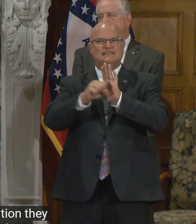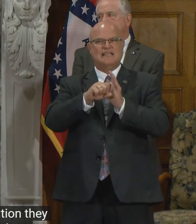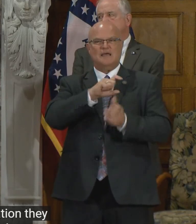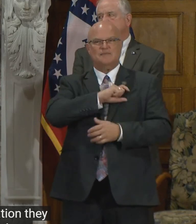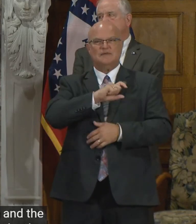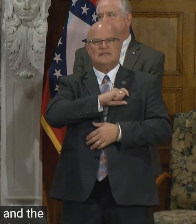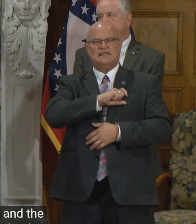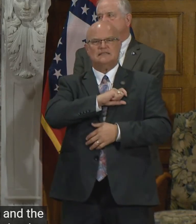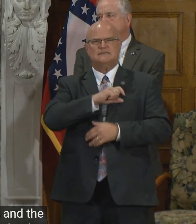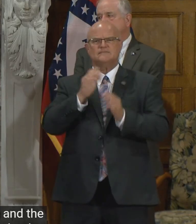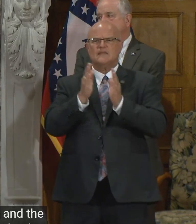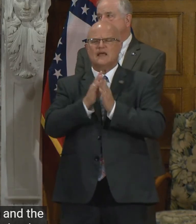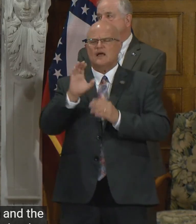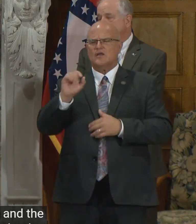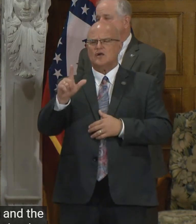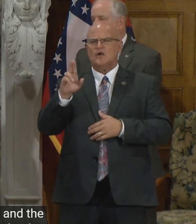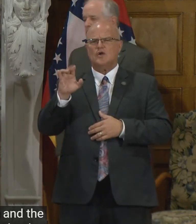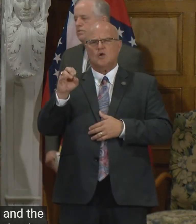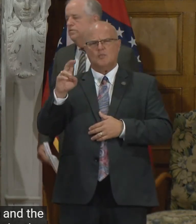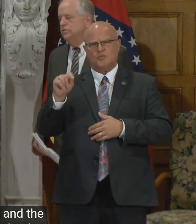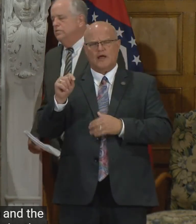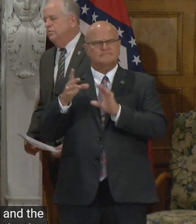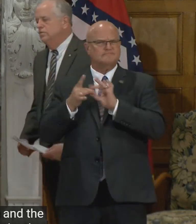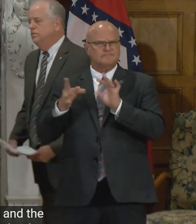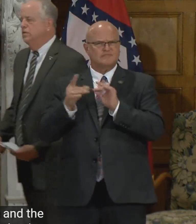Let me ask Colonel Brian if you want to comment on that investigation.